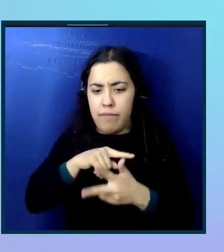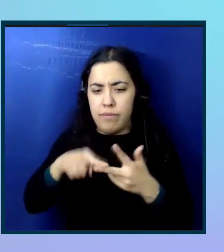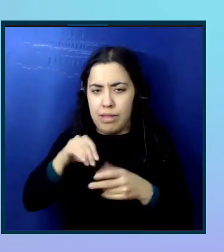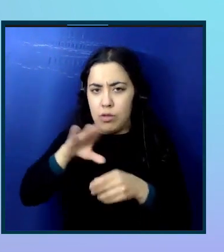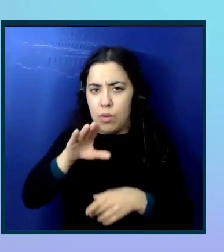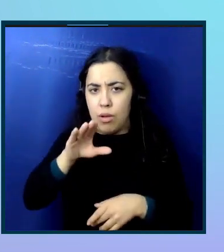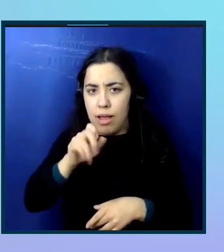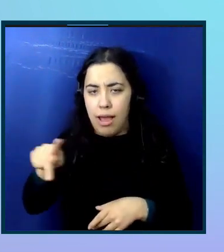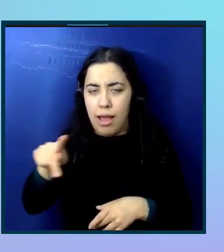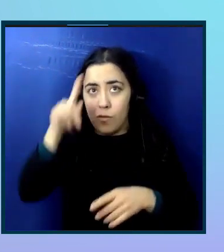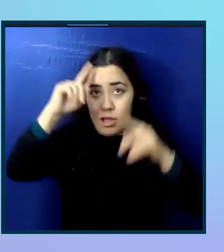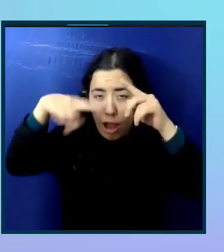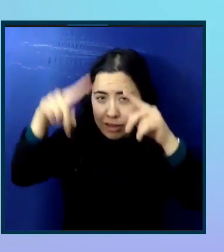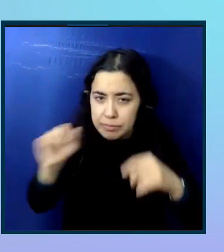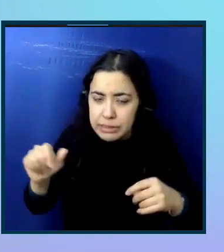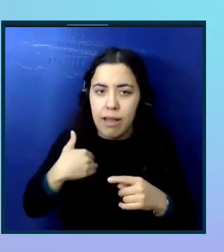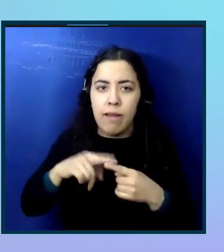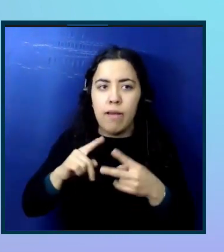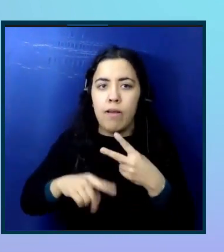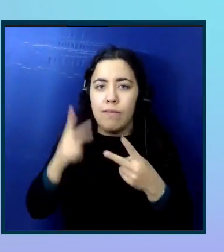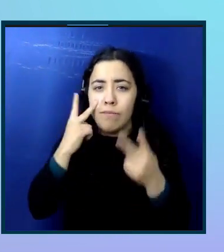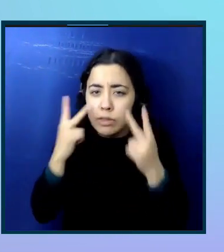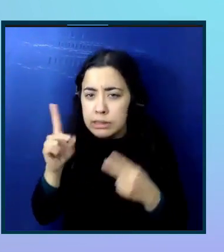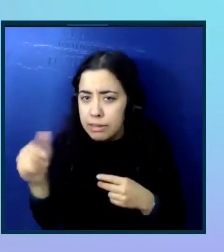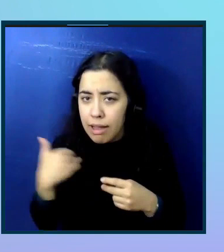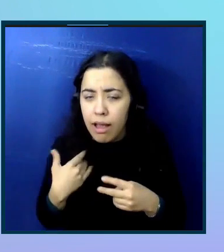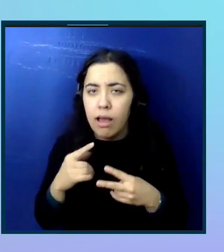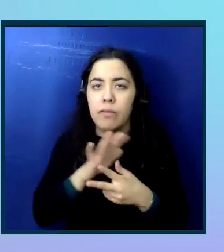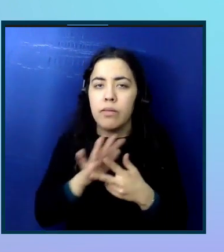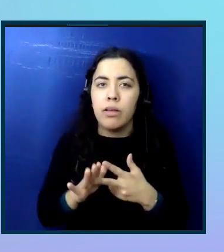I noticed there were some things in there for cognitive. I noticed there were some things in there for vision. How do you see the process different